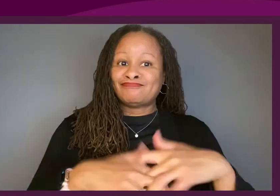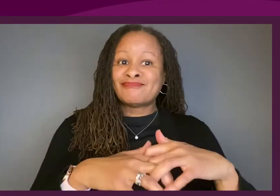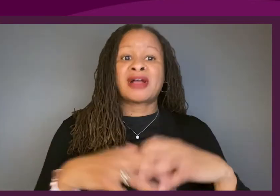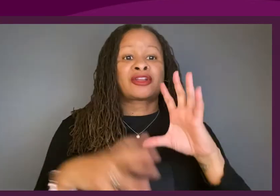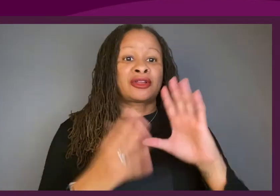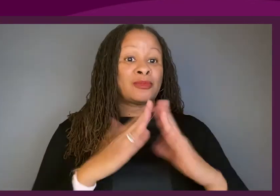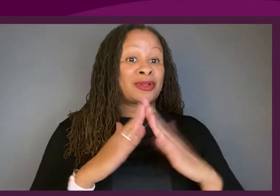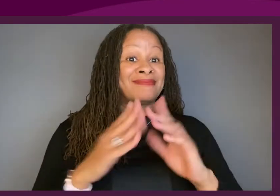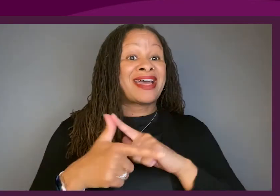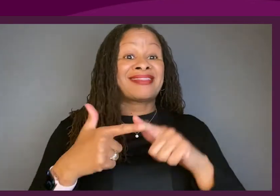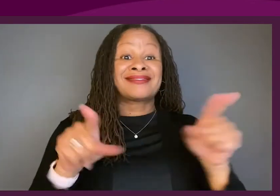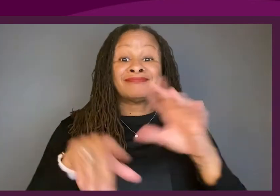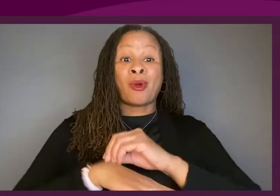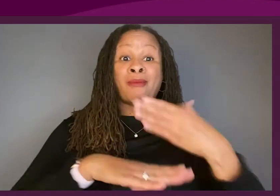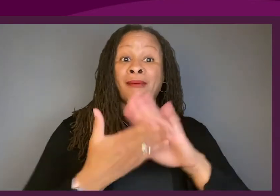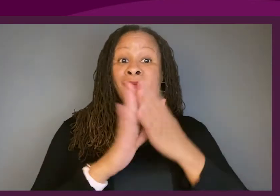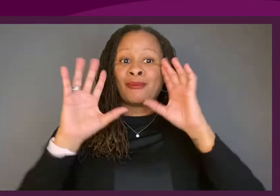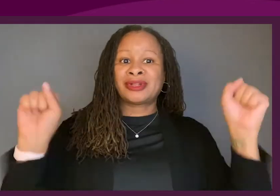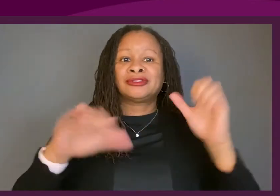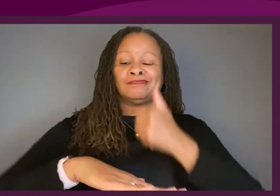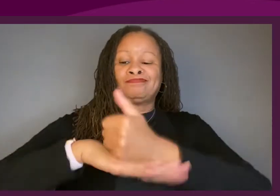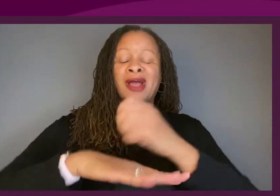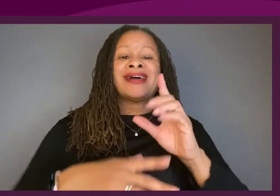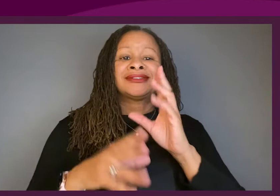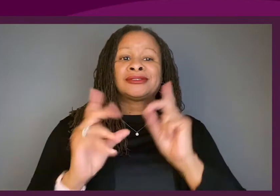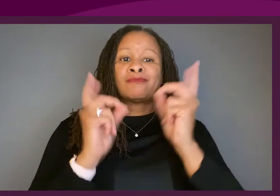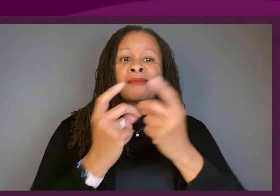Marcie was then appointed by President Obama to the United States Department of Homeland